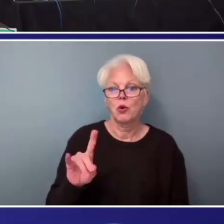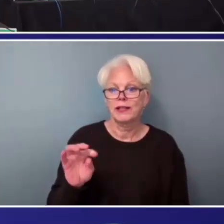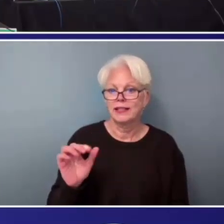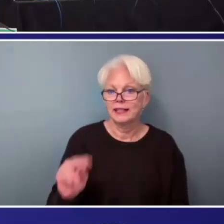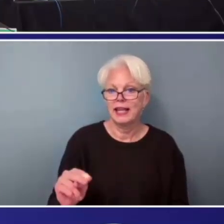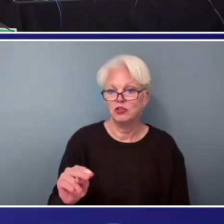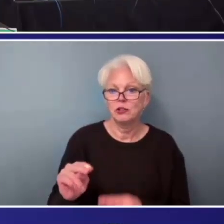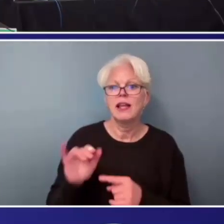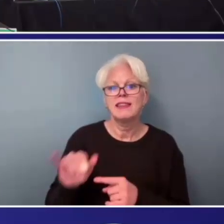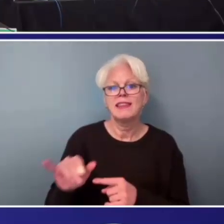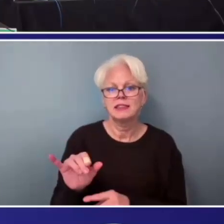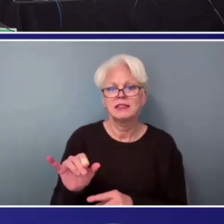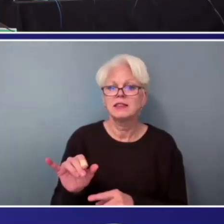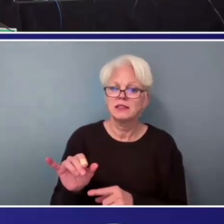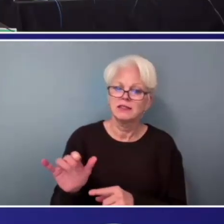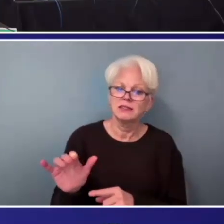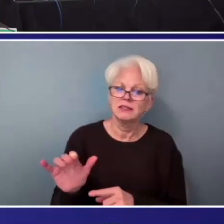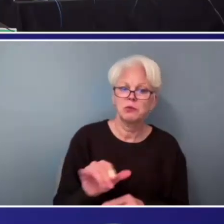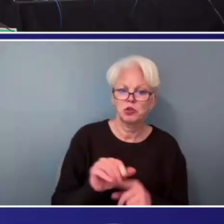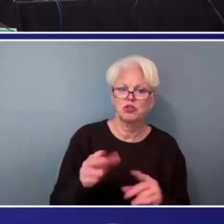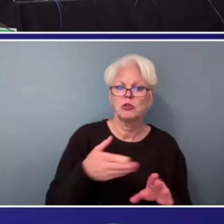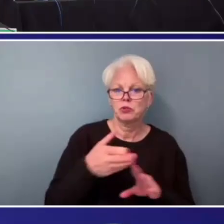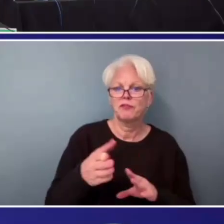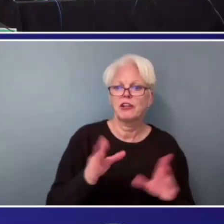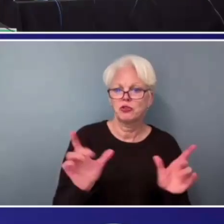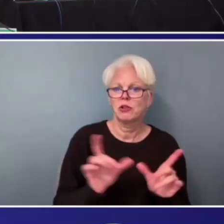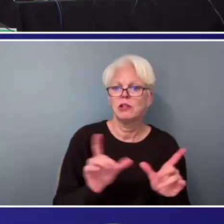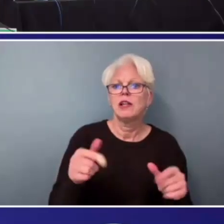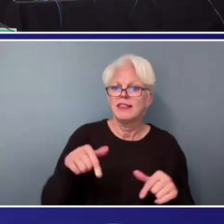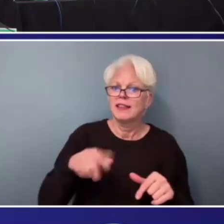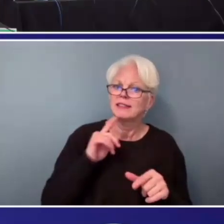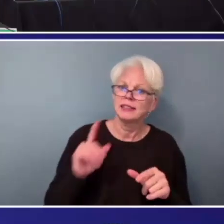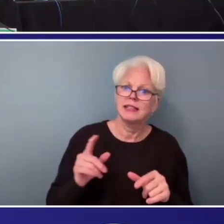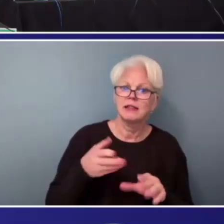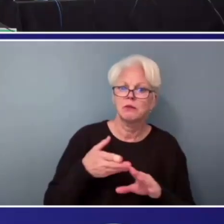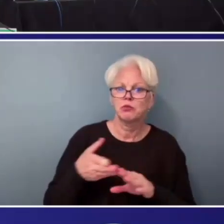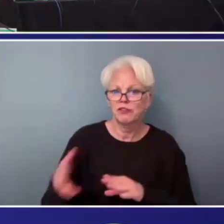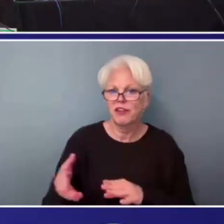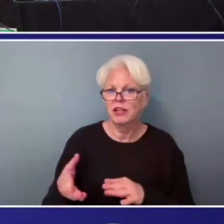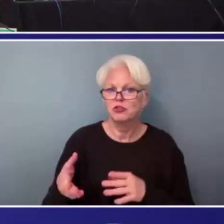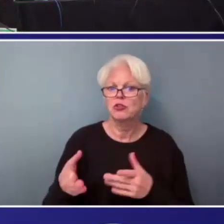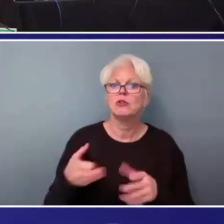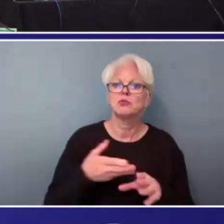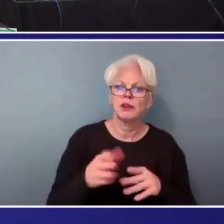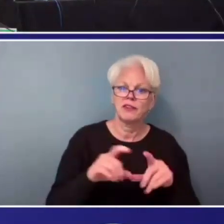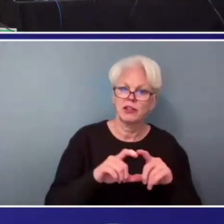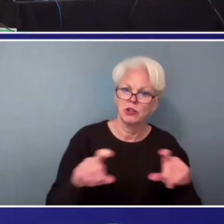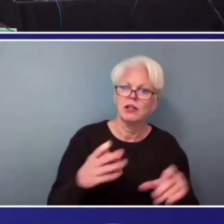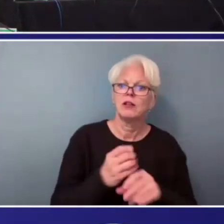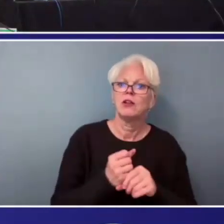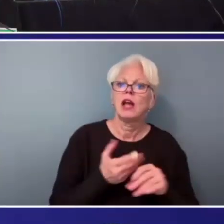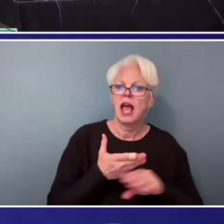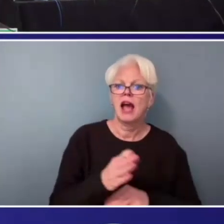similar to professional licensure in the sense that this is a profession. It's a professional degree that's obtained after bachelor -- a bachelor's degree.